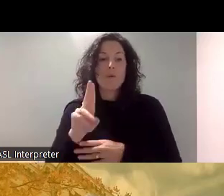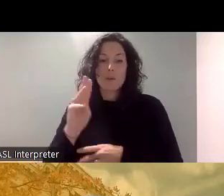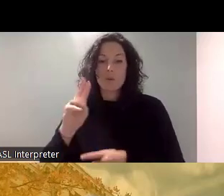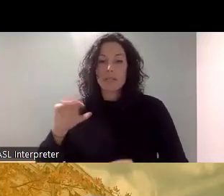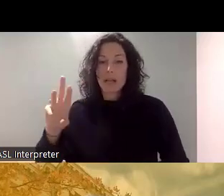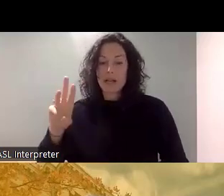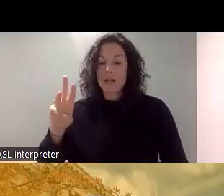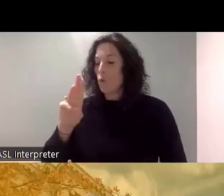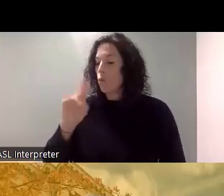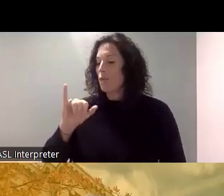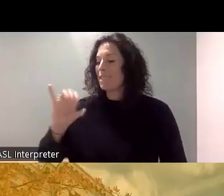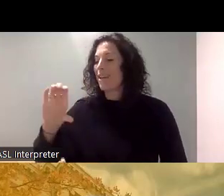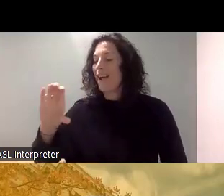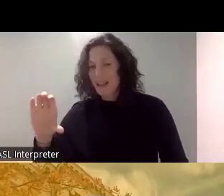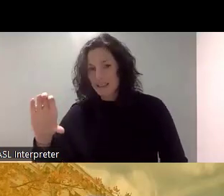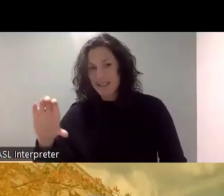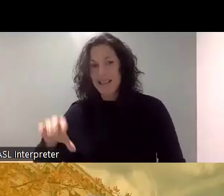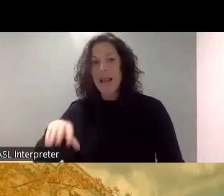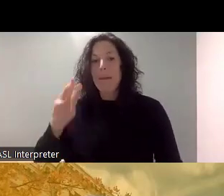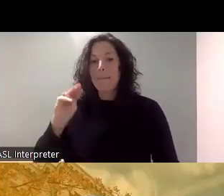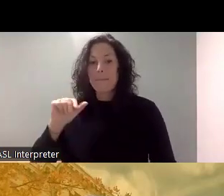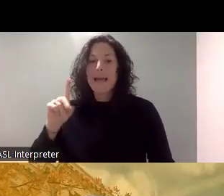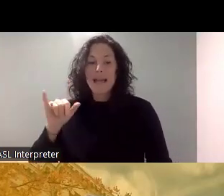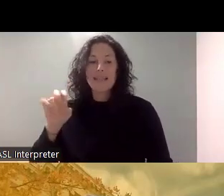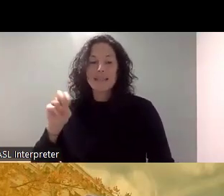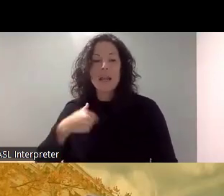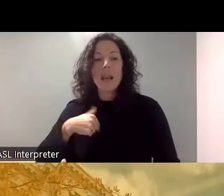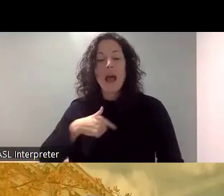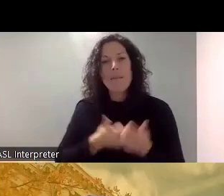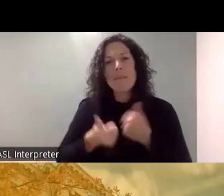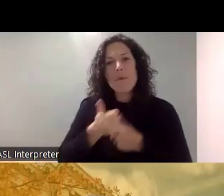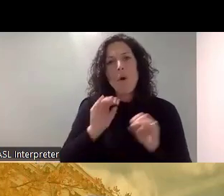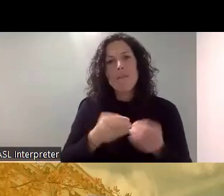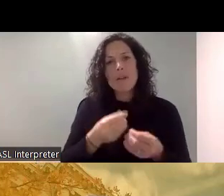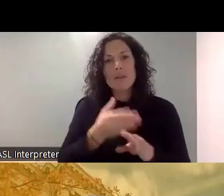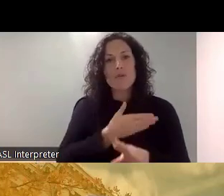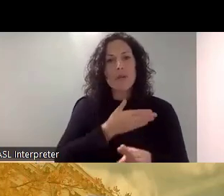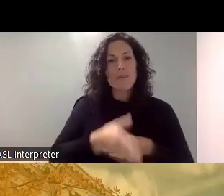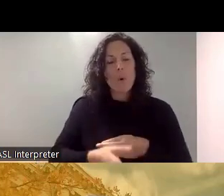and I'm the head of an office that does pre- and post-award activities combined,